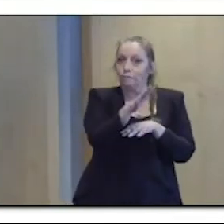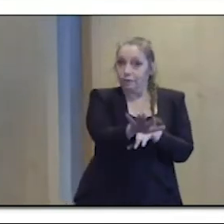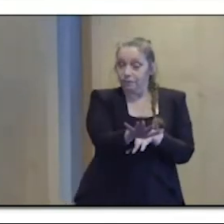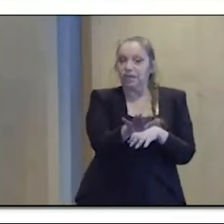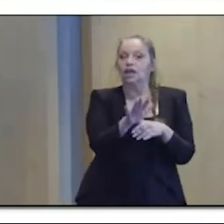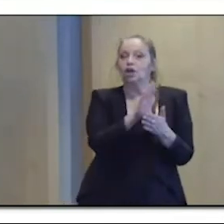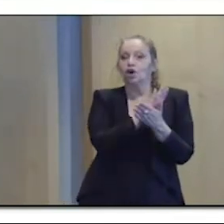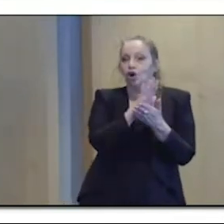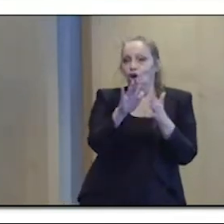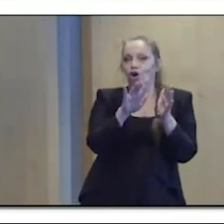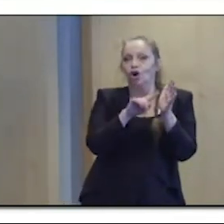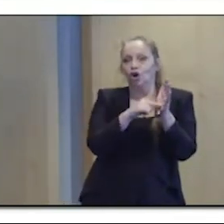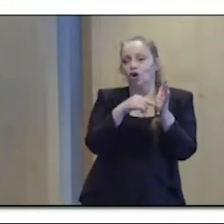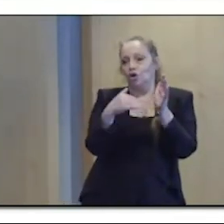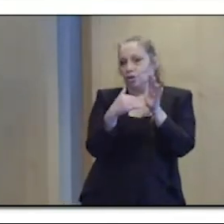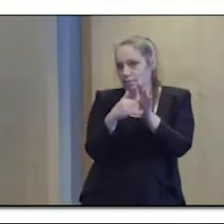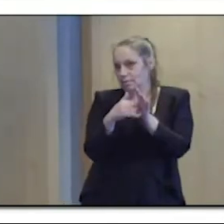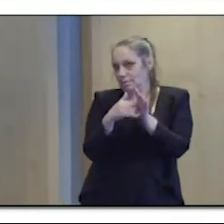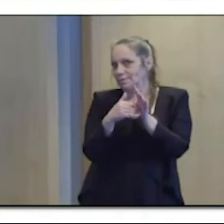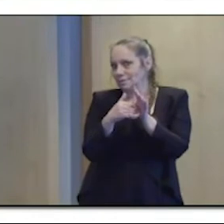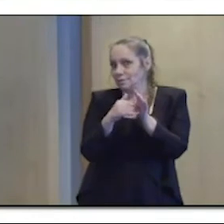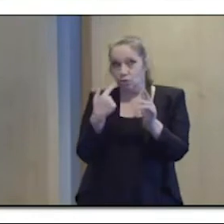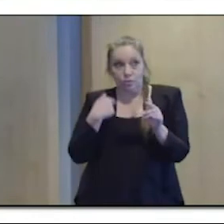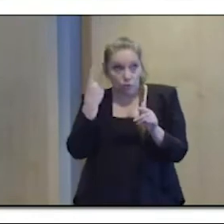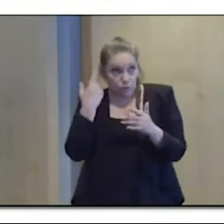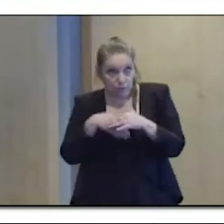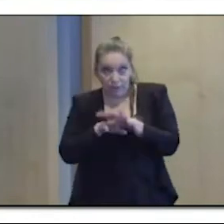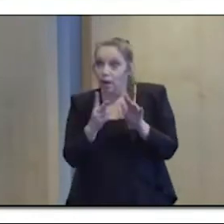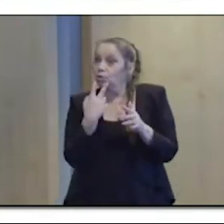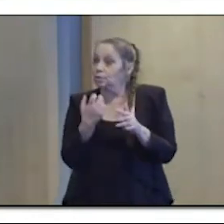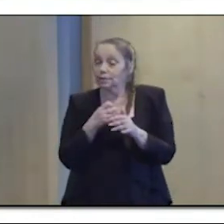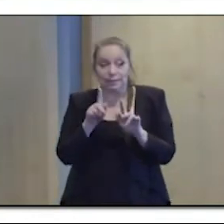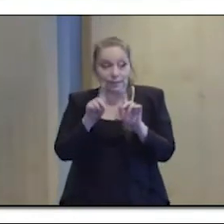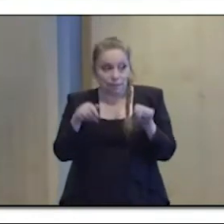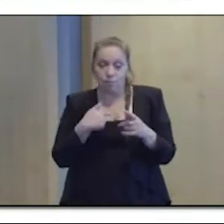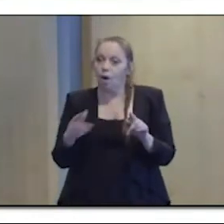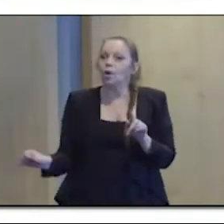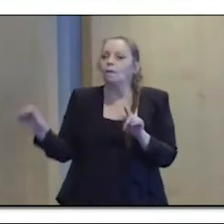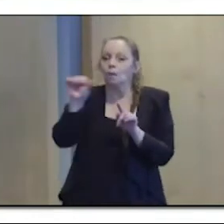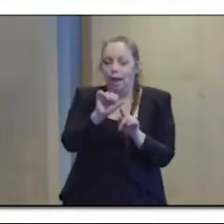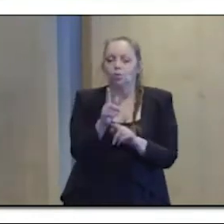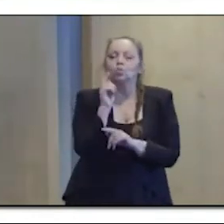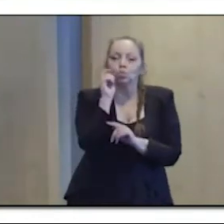that we have in our electricity system. I'll come back to that in a little bit. Now this is